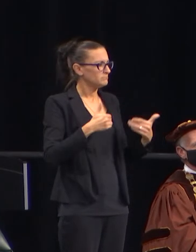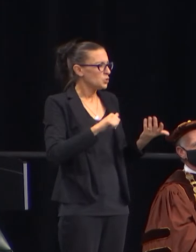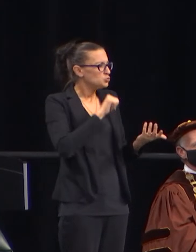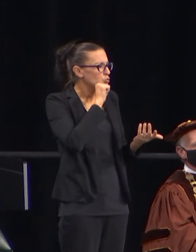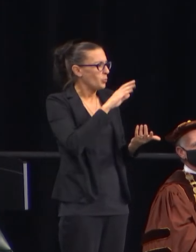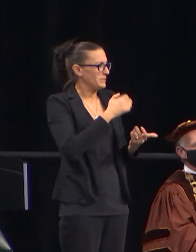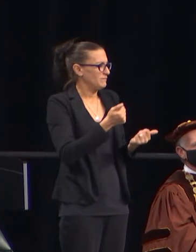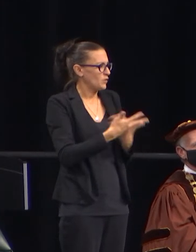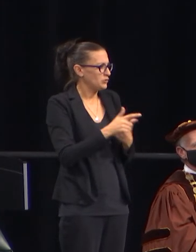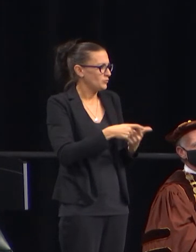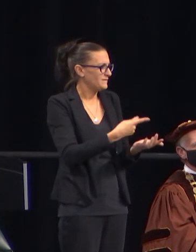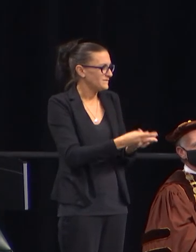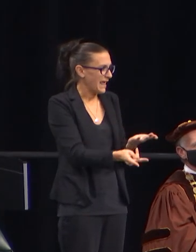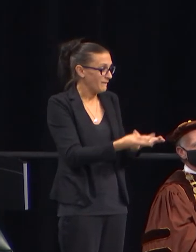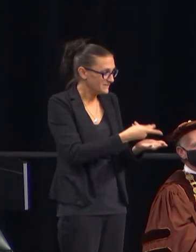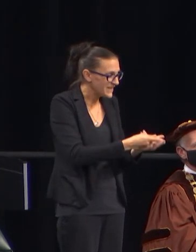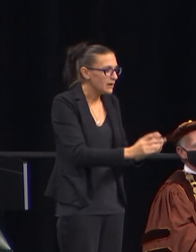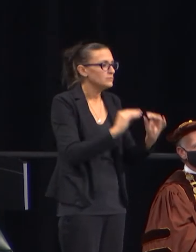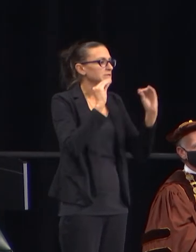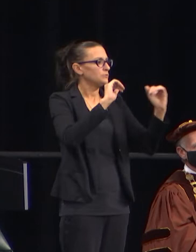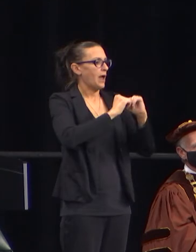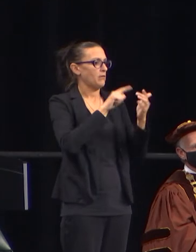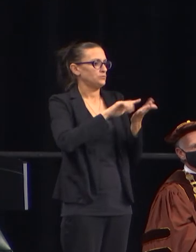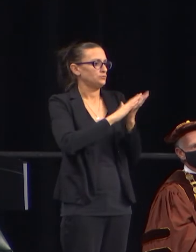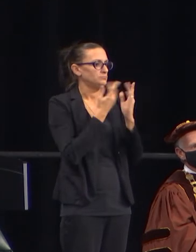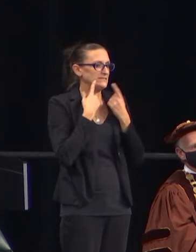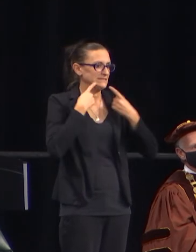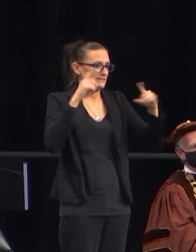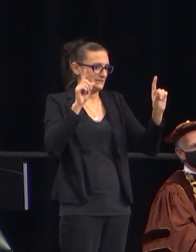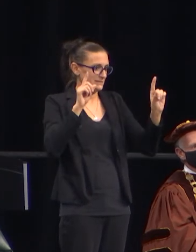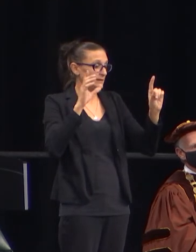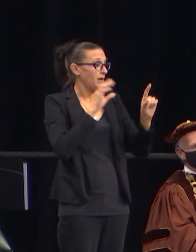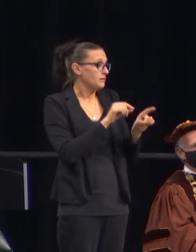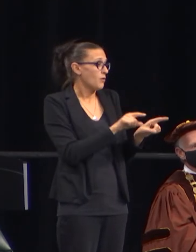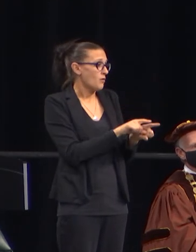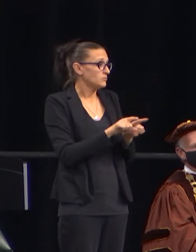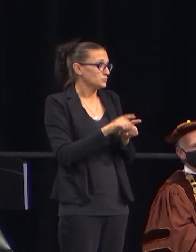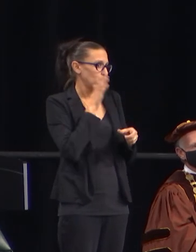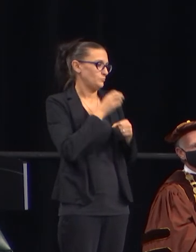Failures teach you how to succeed, and they also make you stronger.